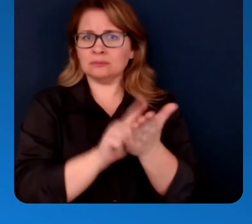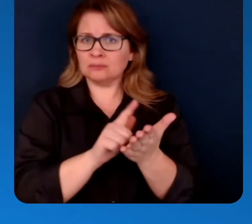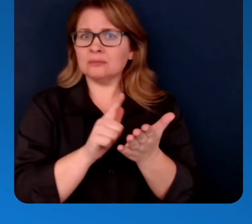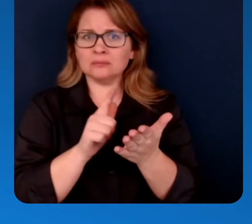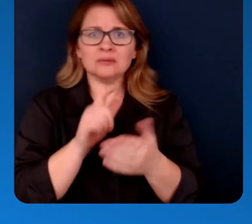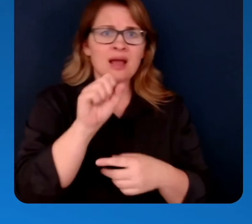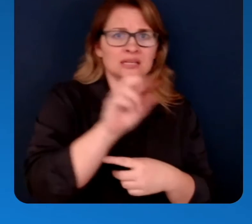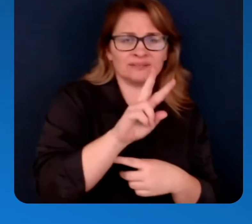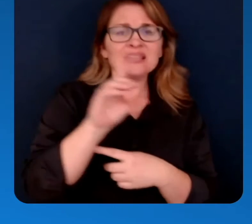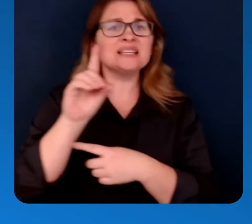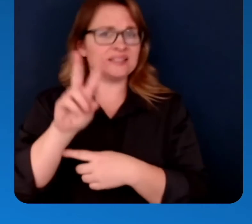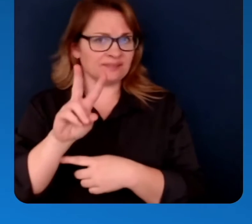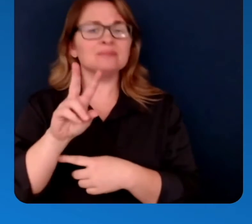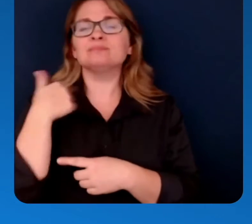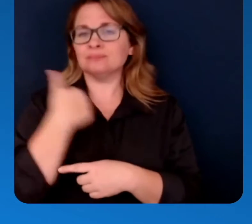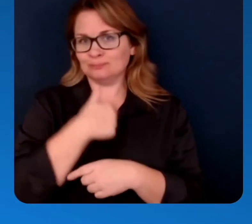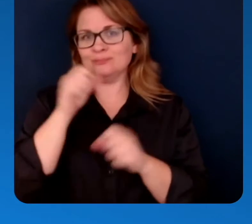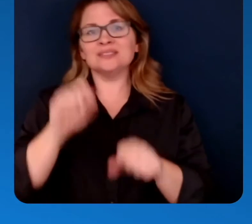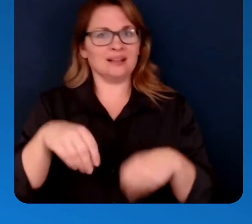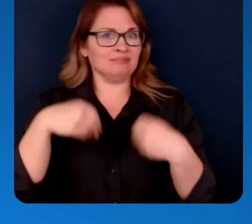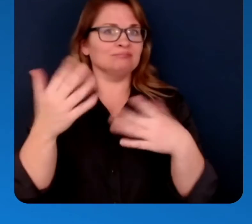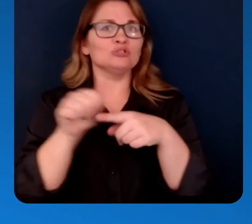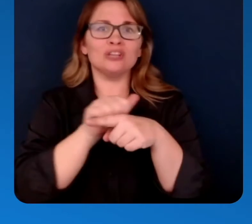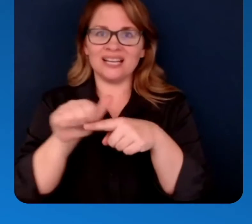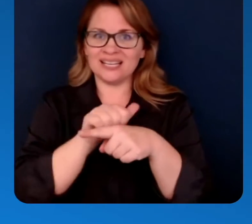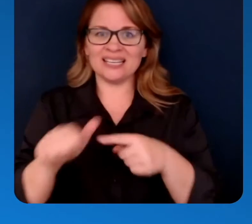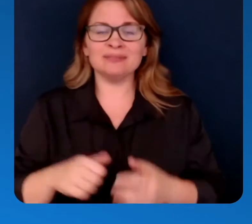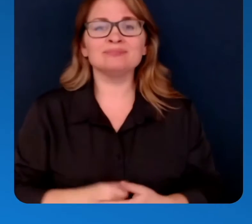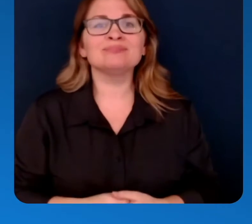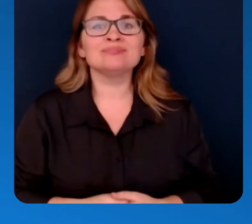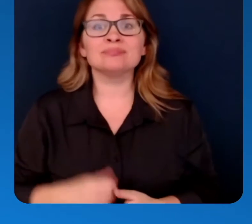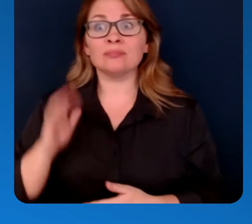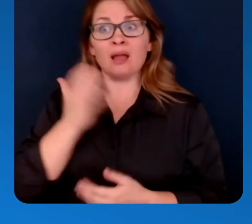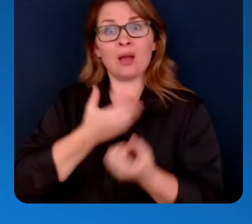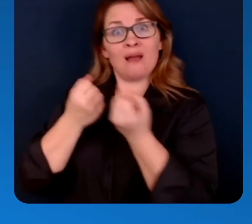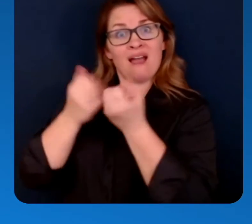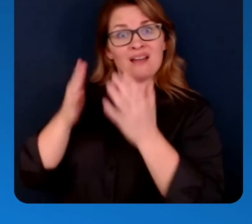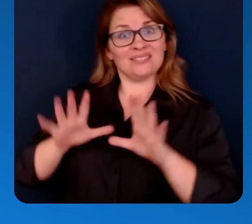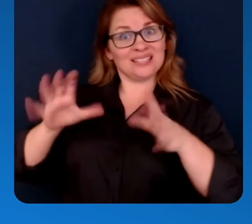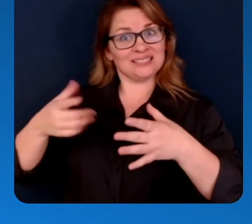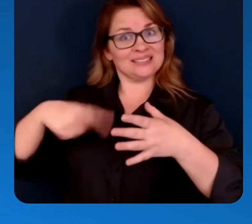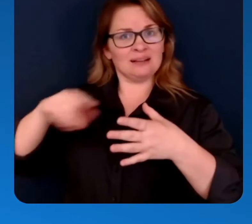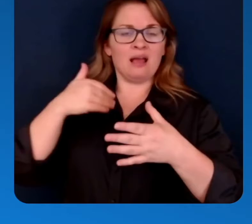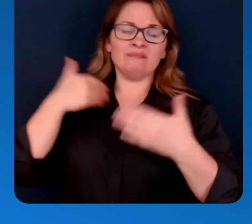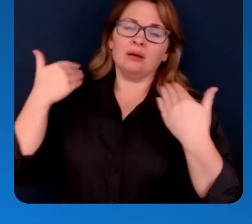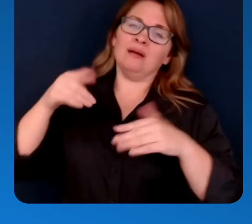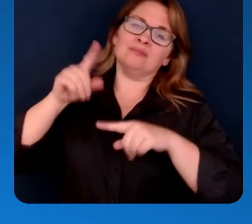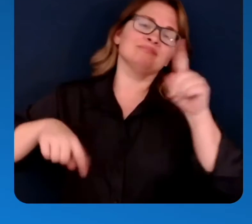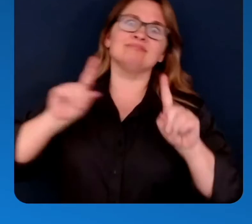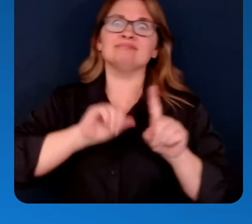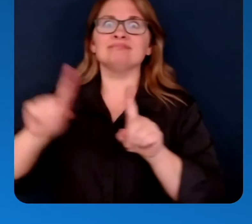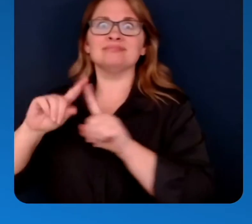Our advocates have a vast range of experience providing legal advocacy to victims and survivors,